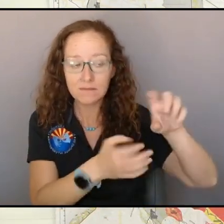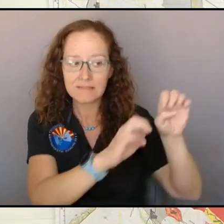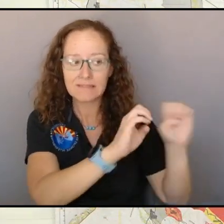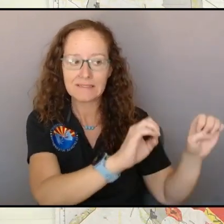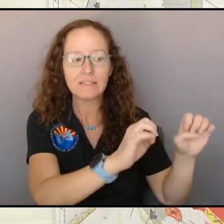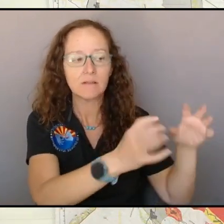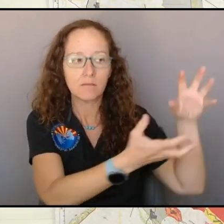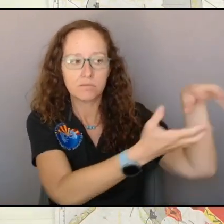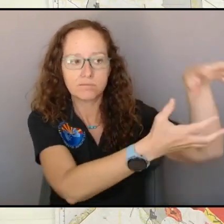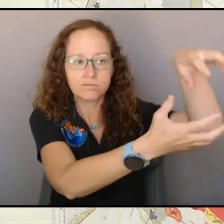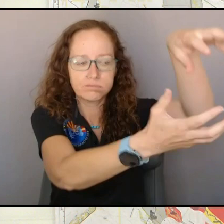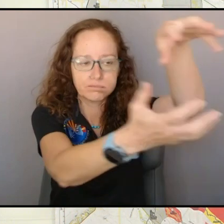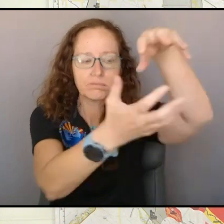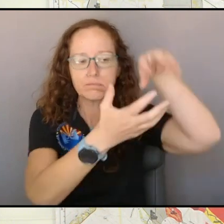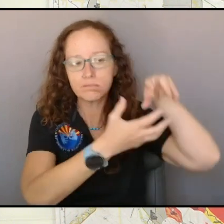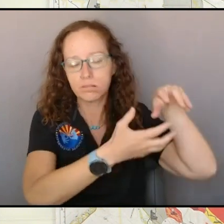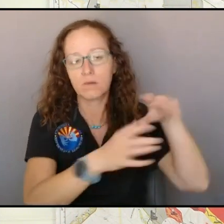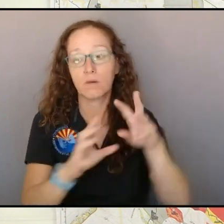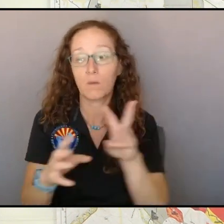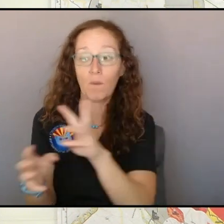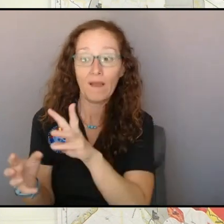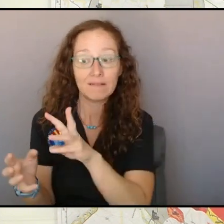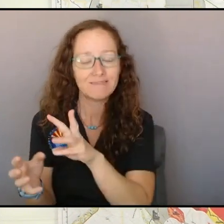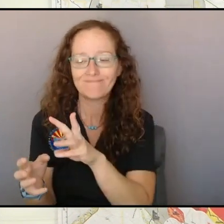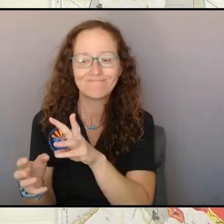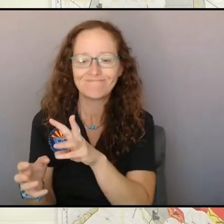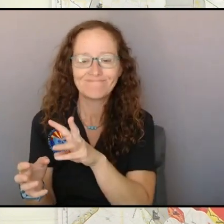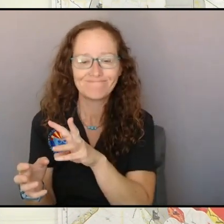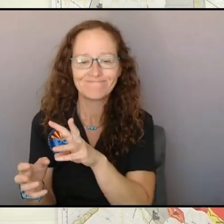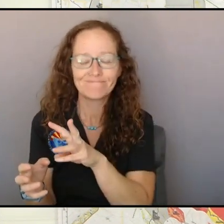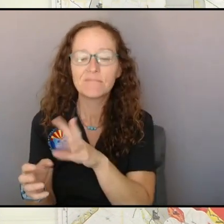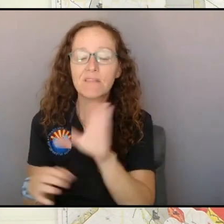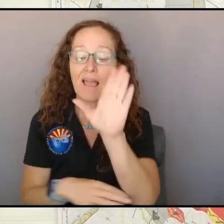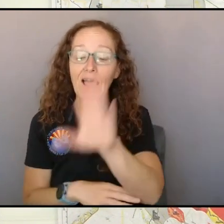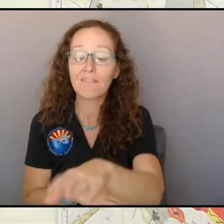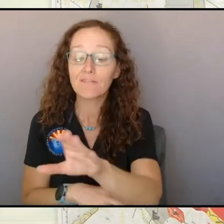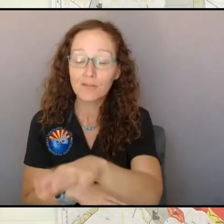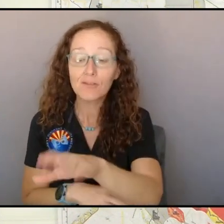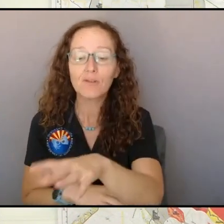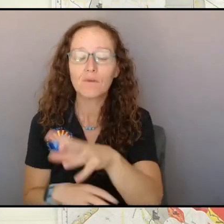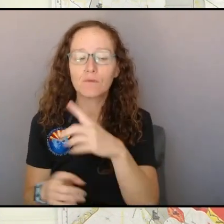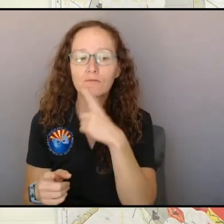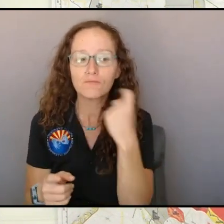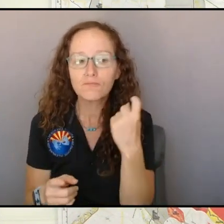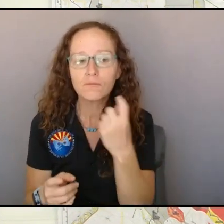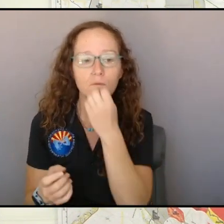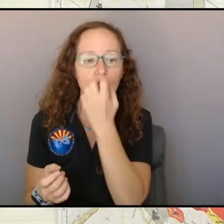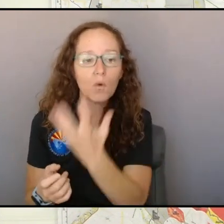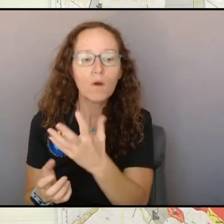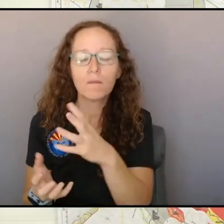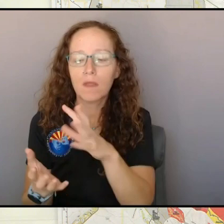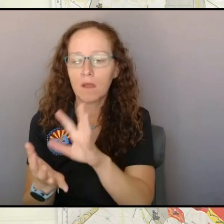afternoon dry warming, we'll start to see more clouds bubble up and what that means is we have slight chances that we'll